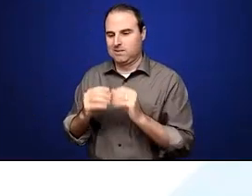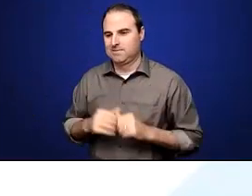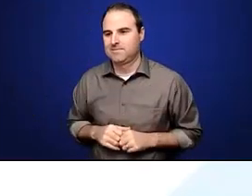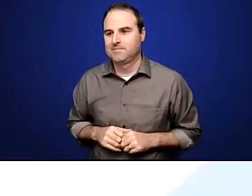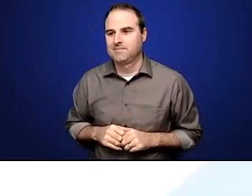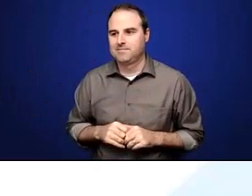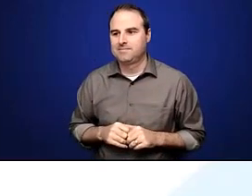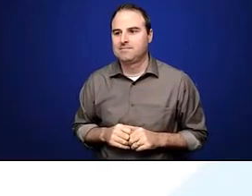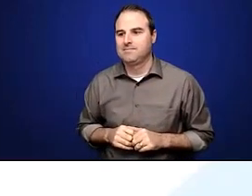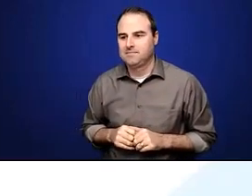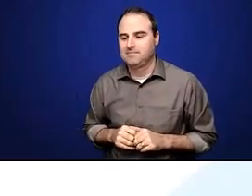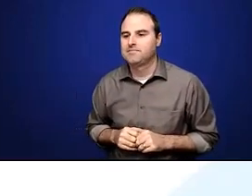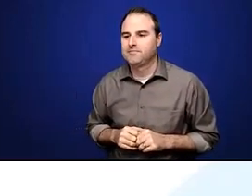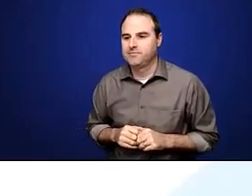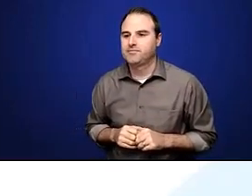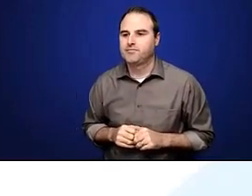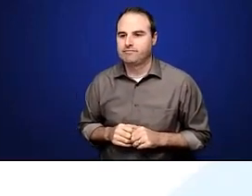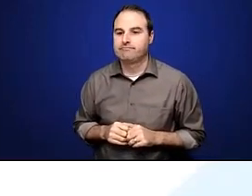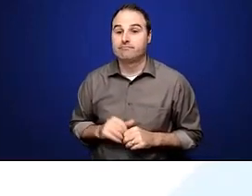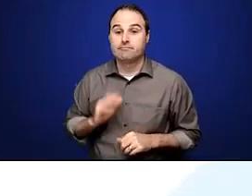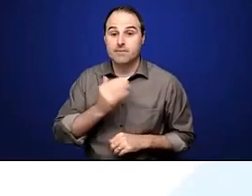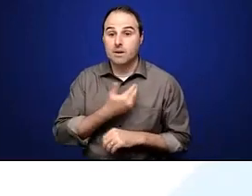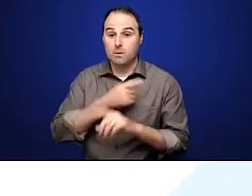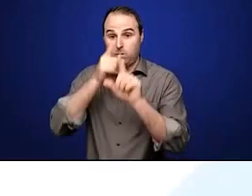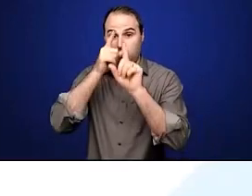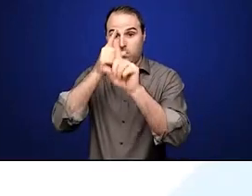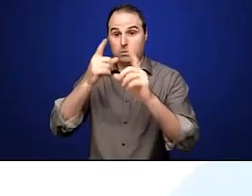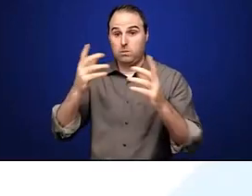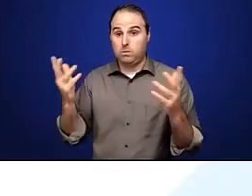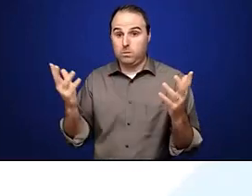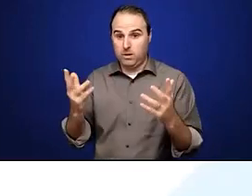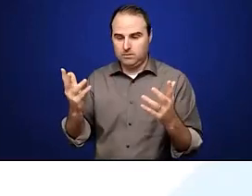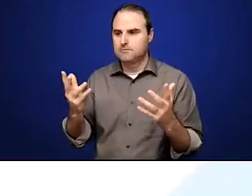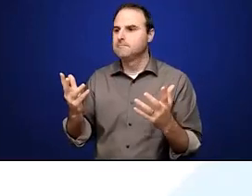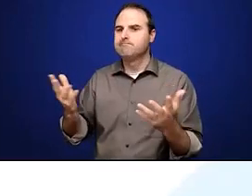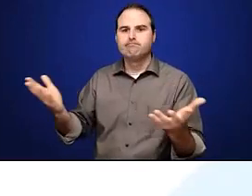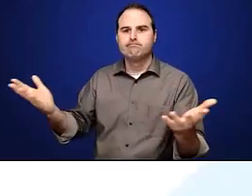And so the goals of this was trying to facilitate the development of a network among these SCI